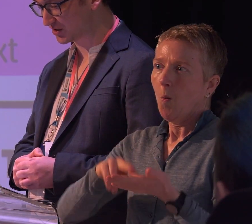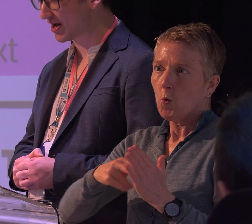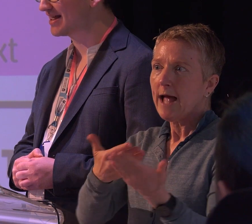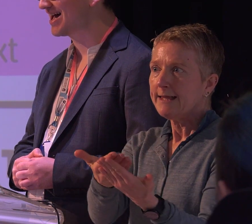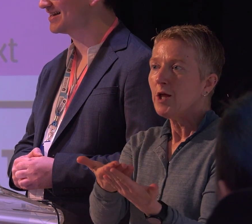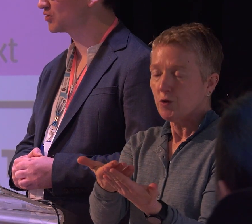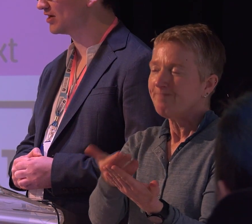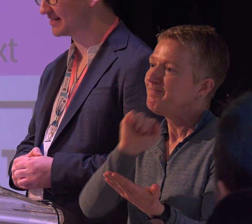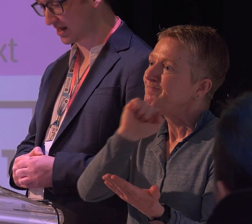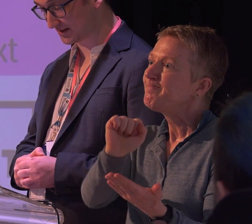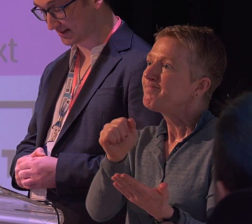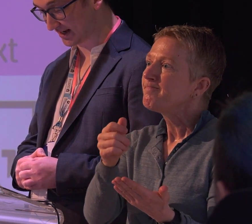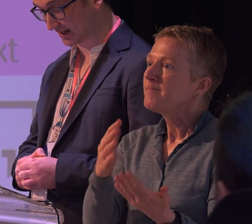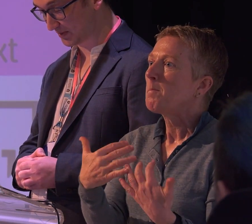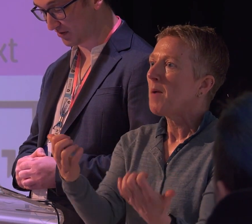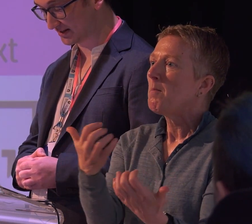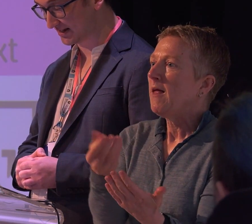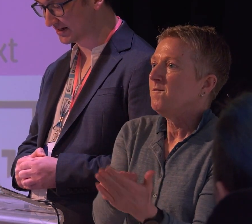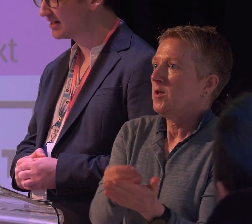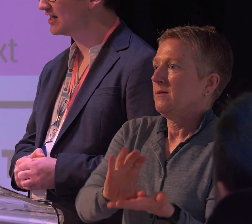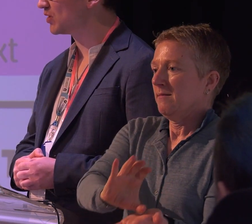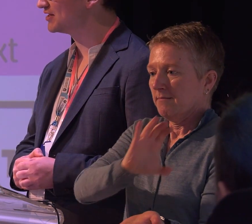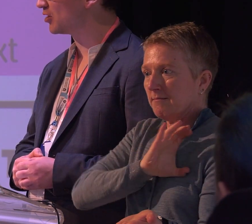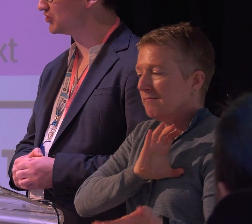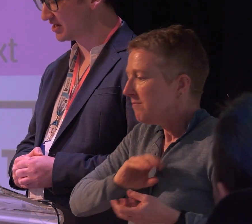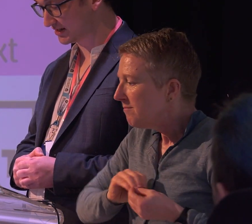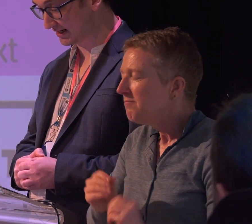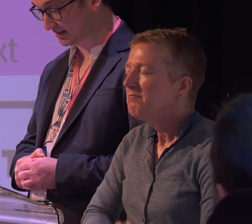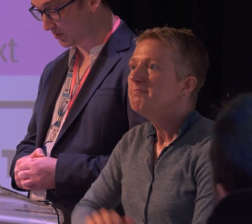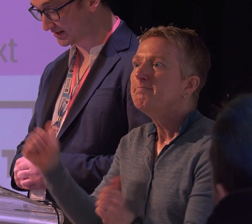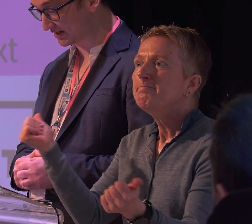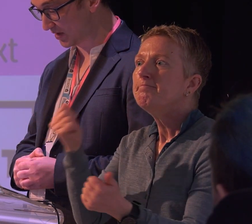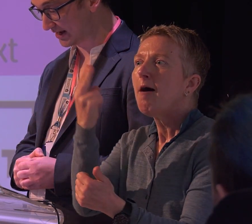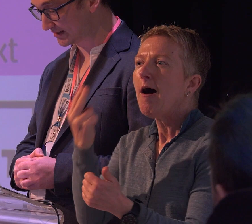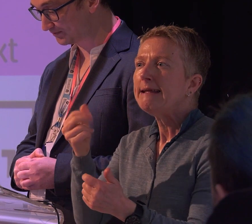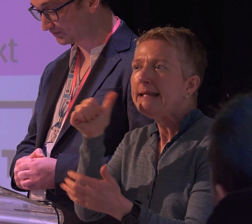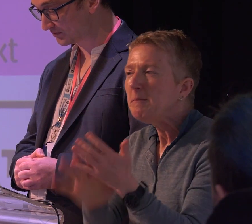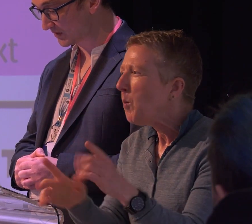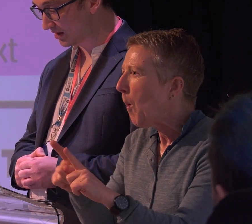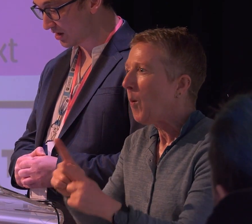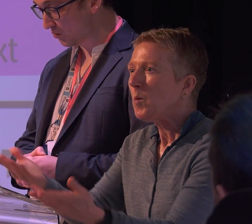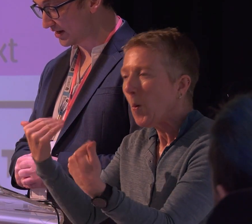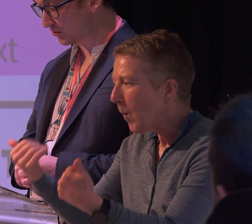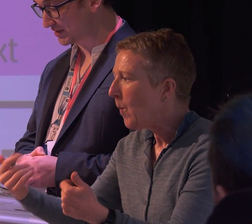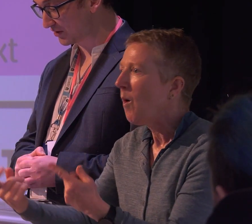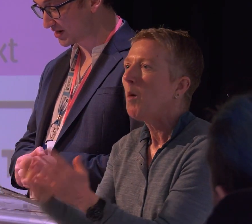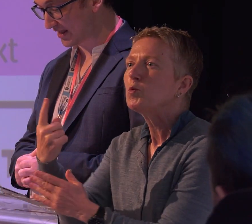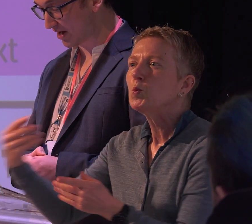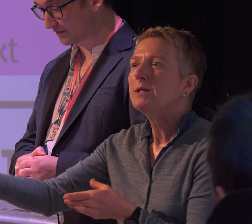to create the highest quality artistic experiences as well as opportunities to participate. We are also incredibly grateful